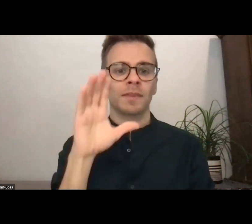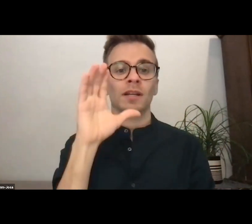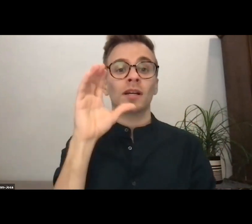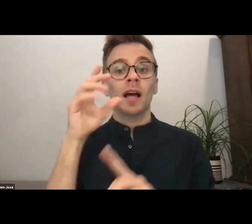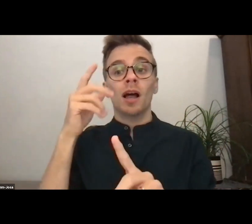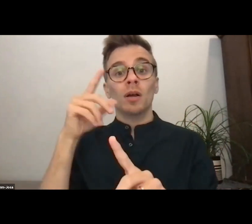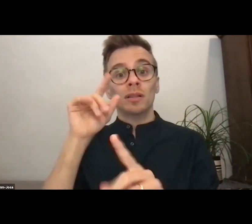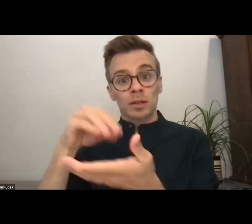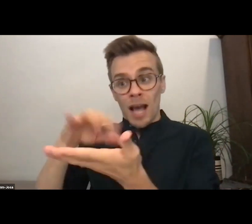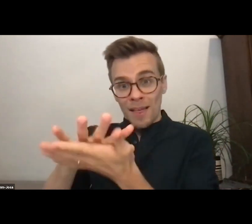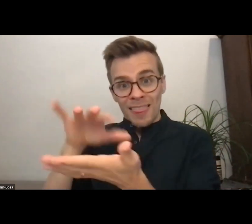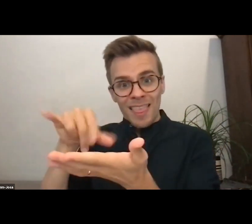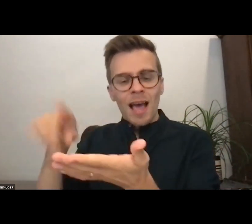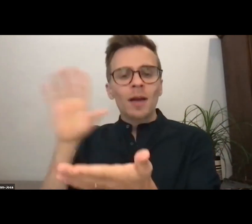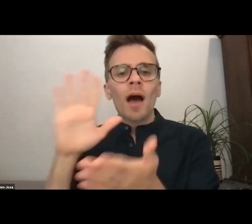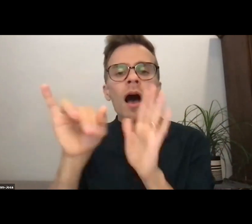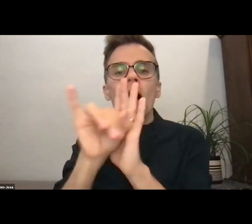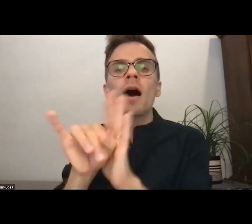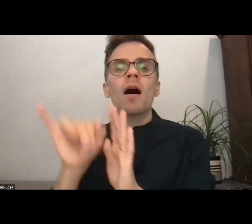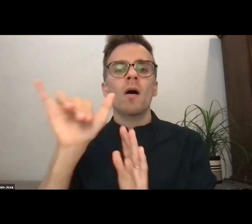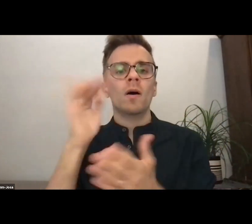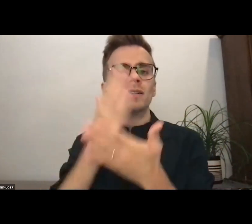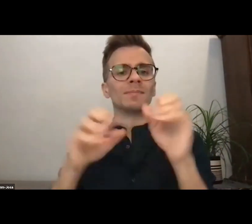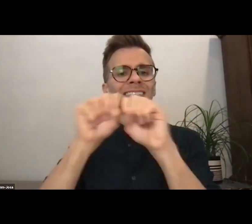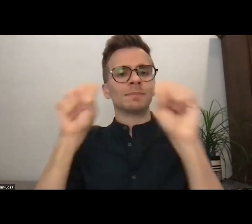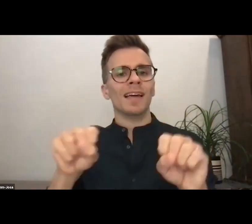So we just don't have a lot of data or documentation about that.